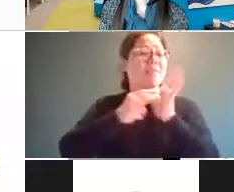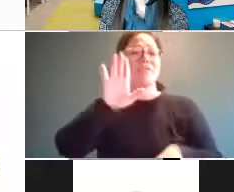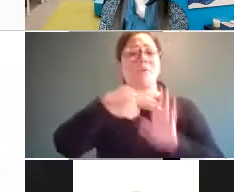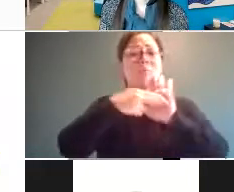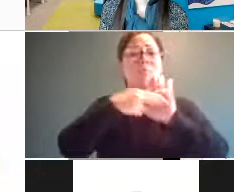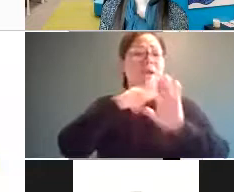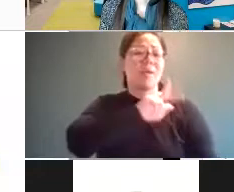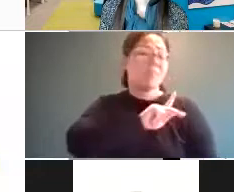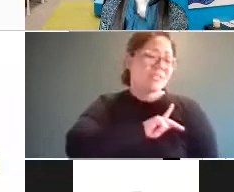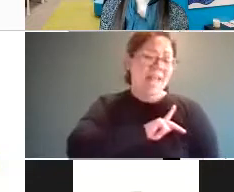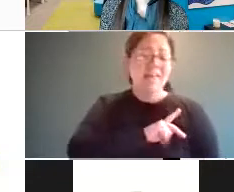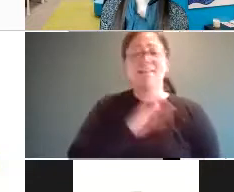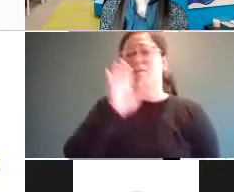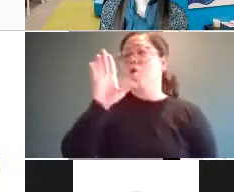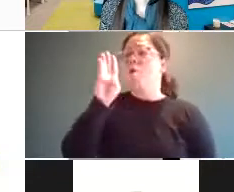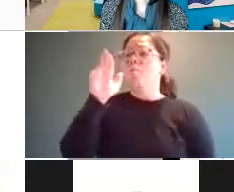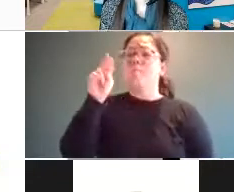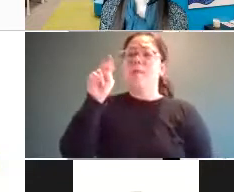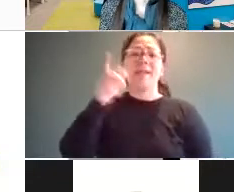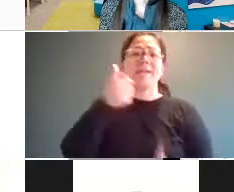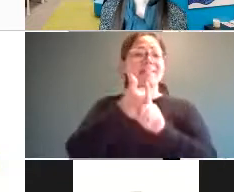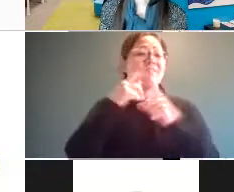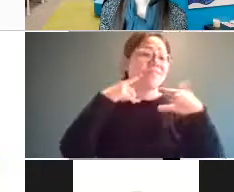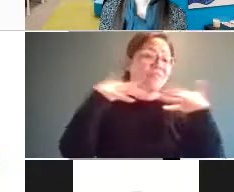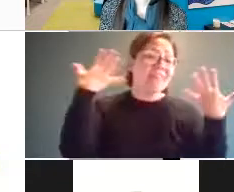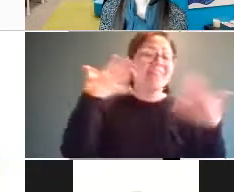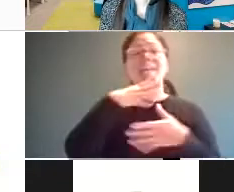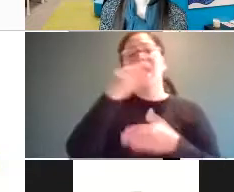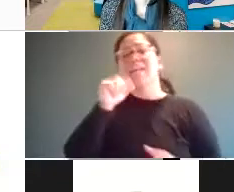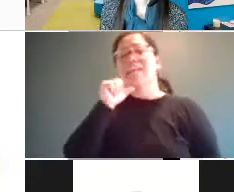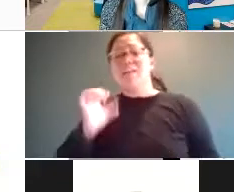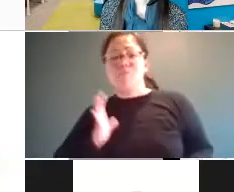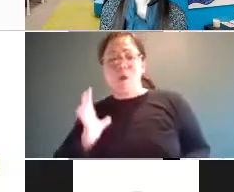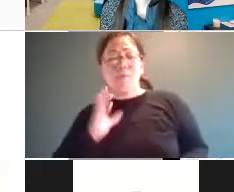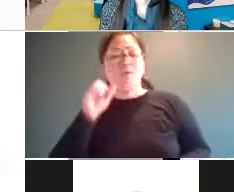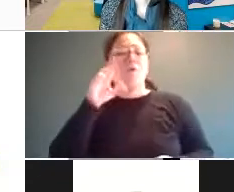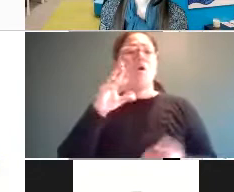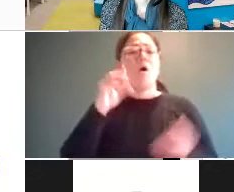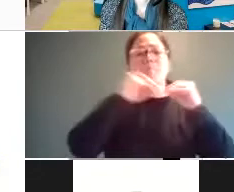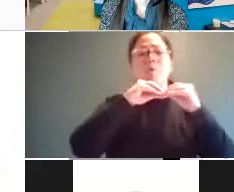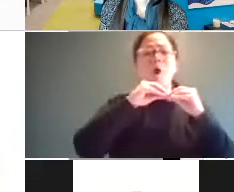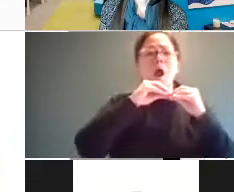So is your brand really friendly and informal? Is it more authoritative?